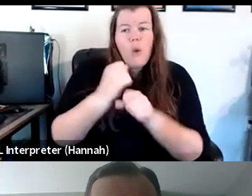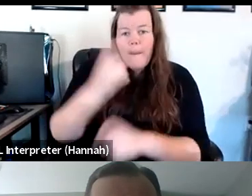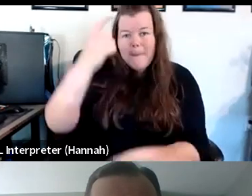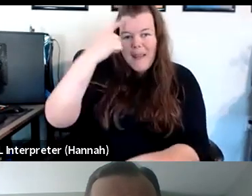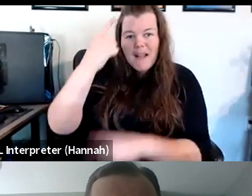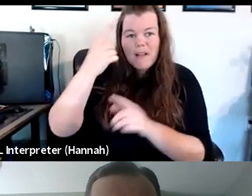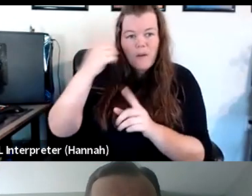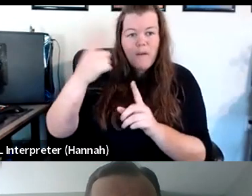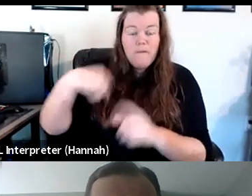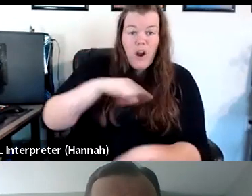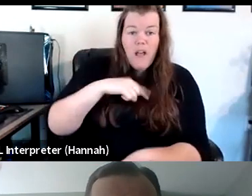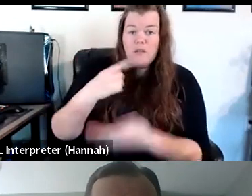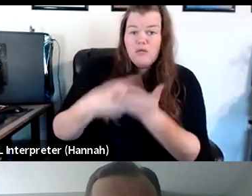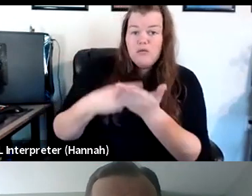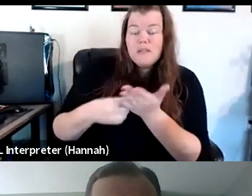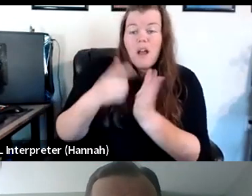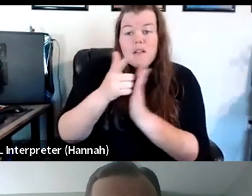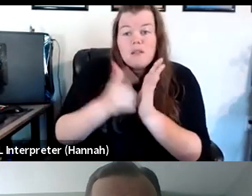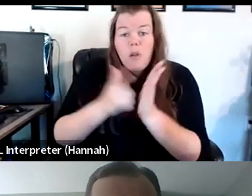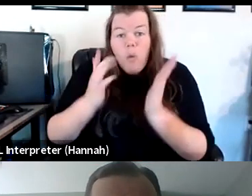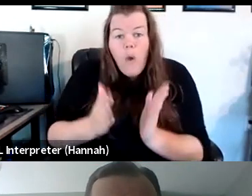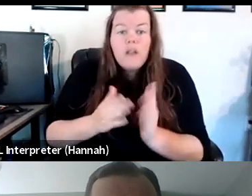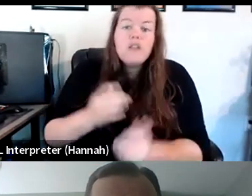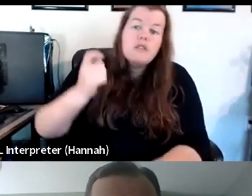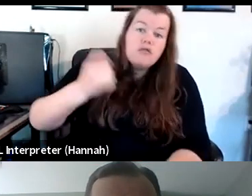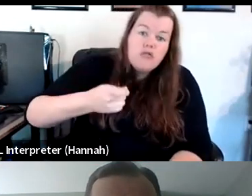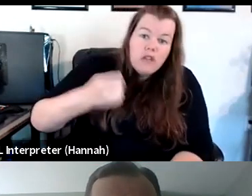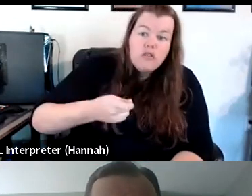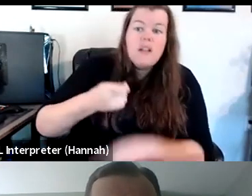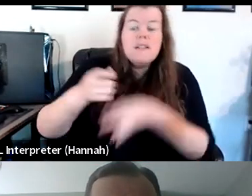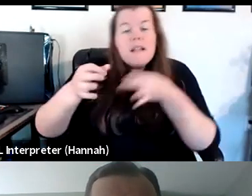other lawyers and judges to try to you know explain here's this new law, here are these